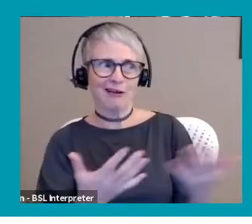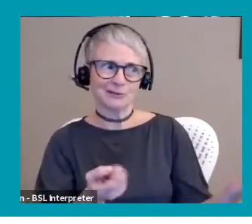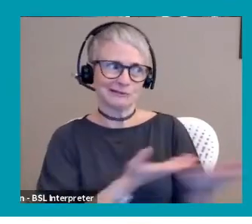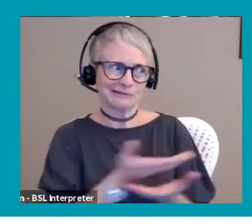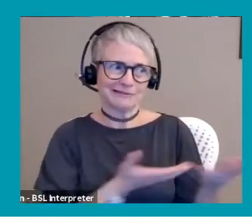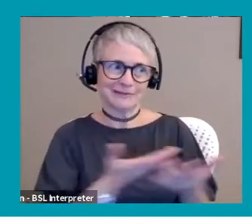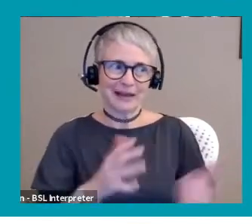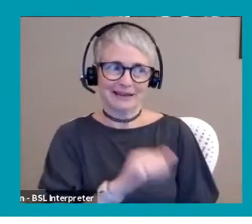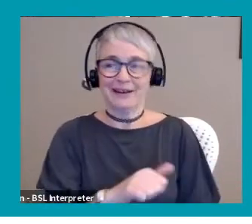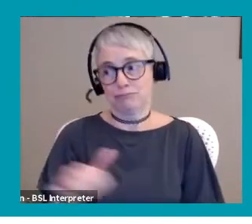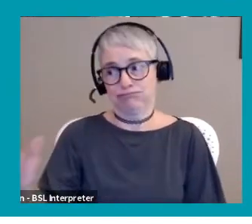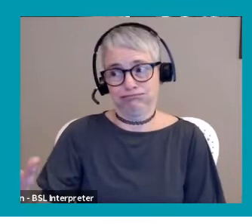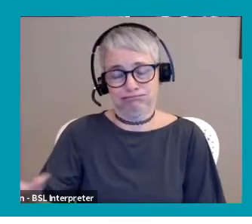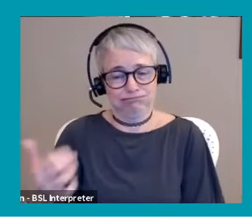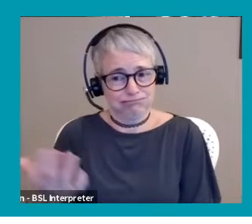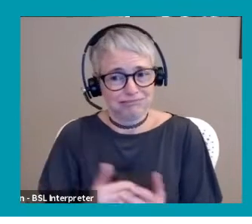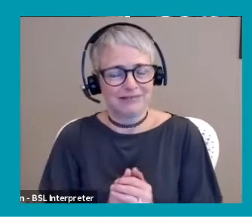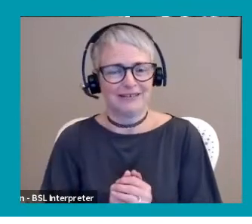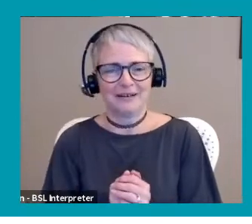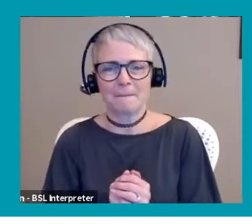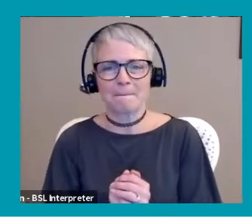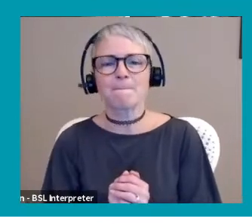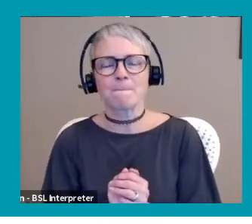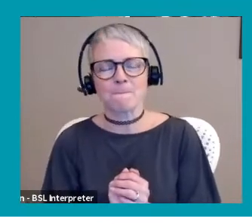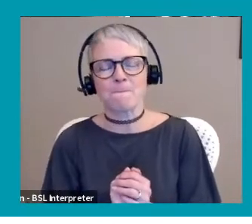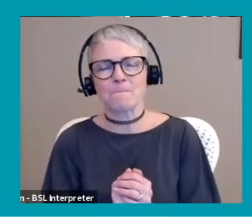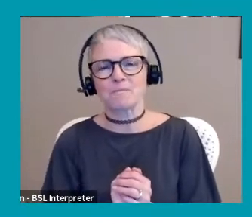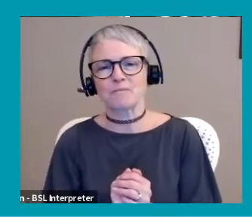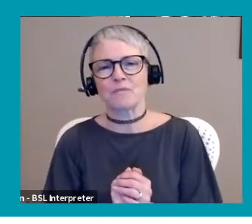Tammy is a specials career